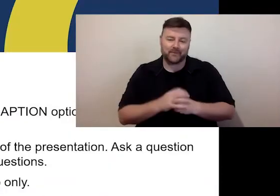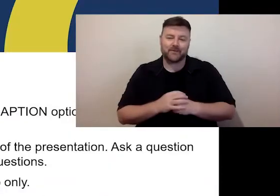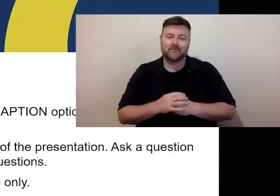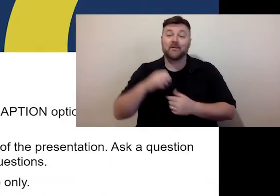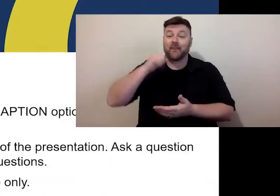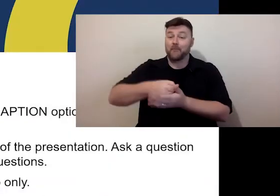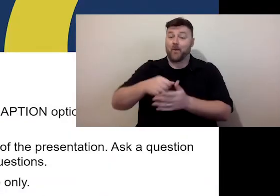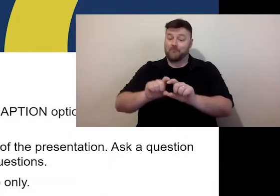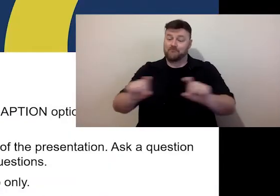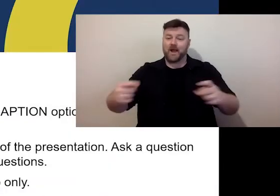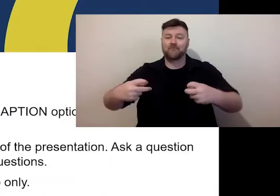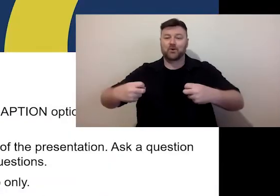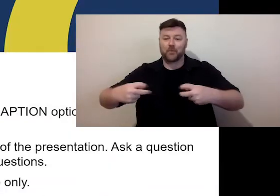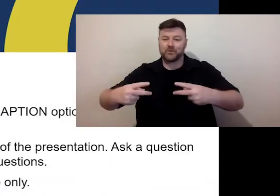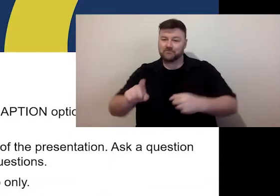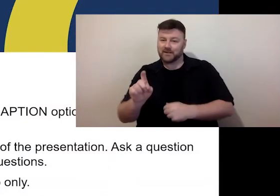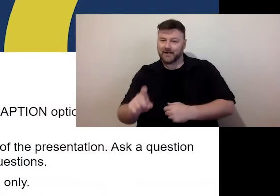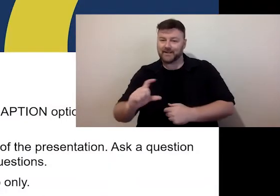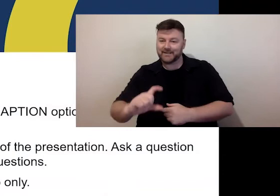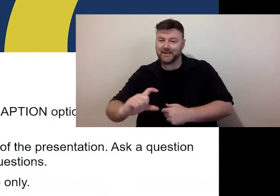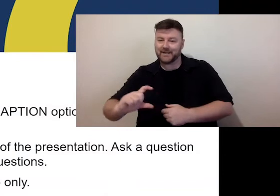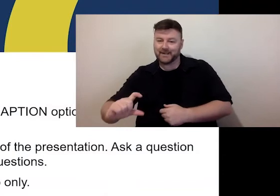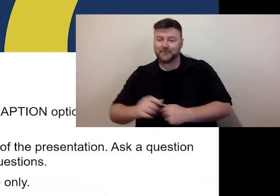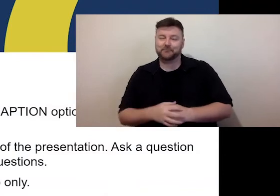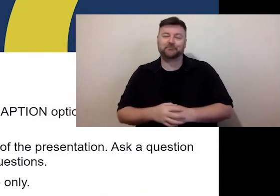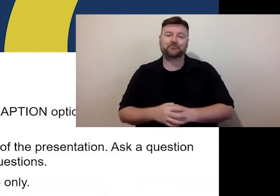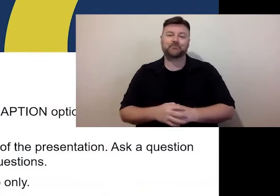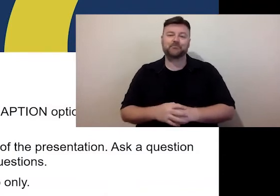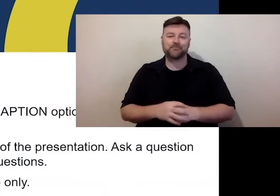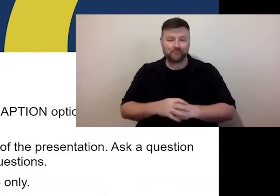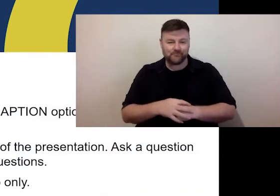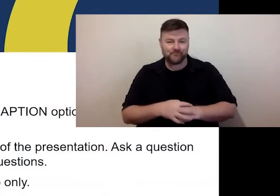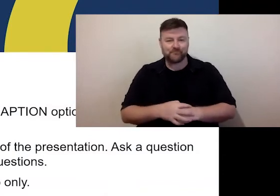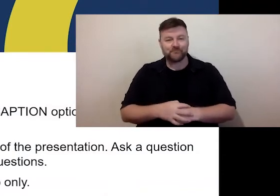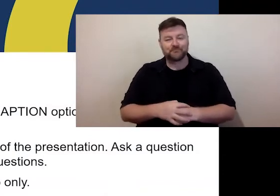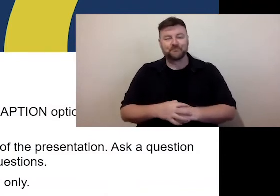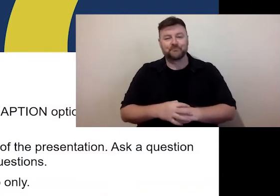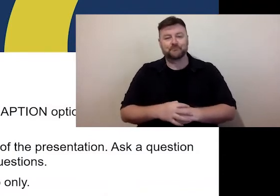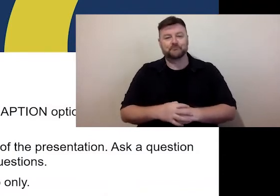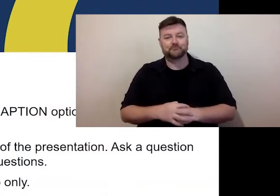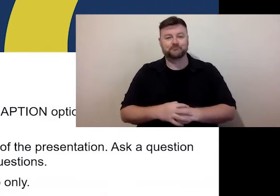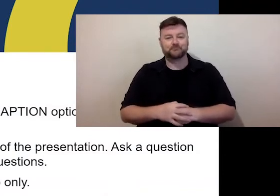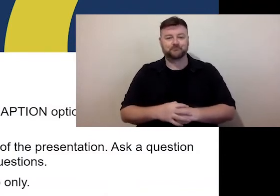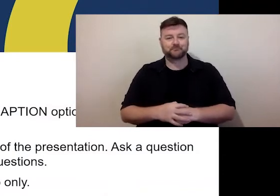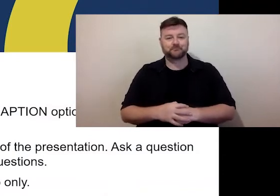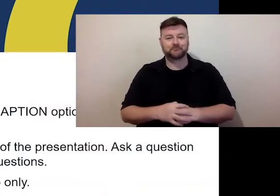available - you can turn it on by pressing the "CC" button at the bottom of your Zoom window.